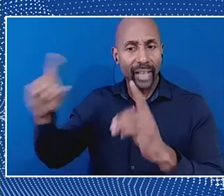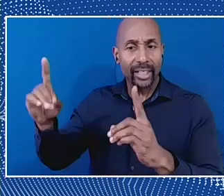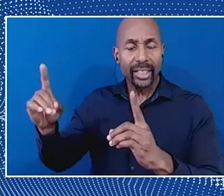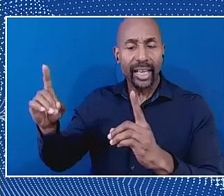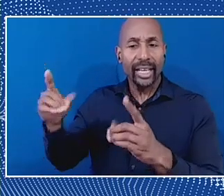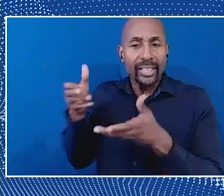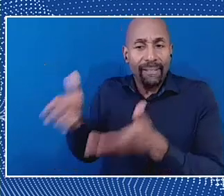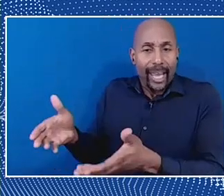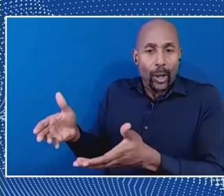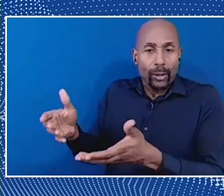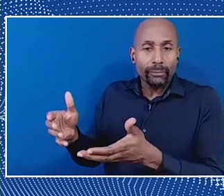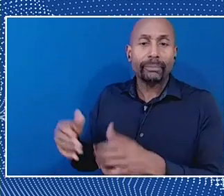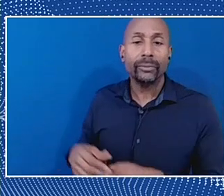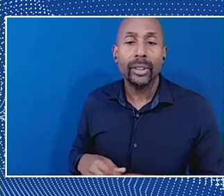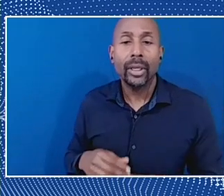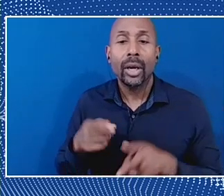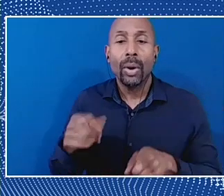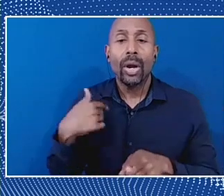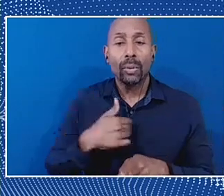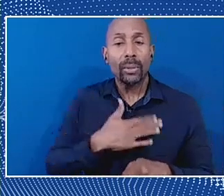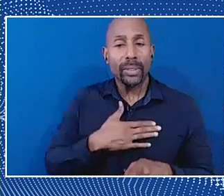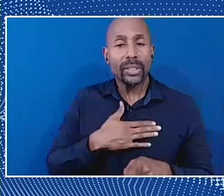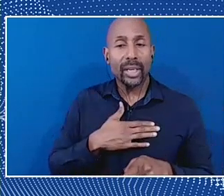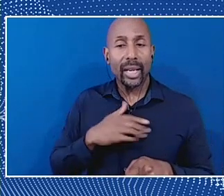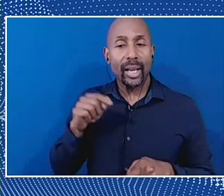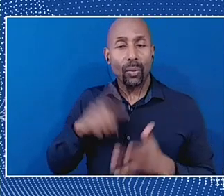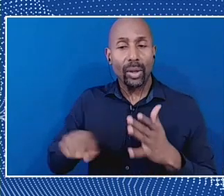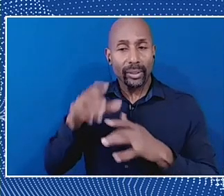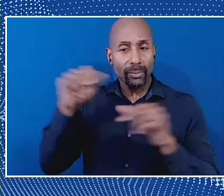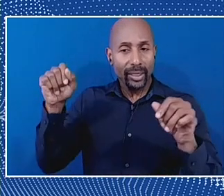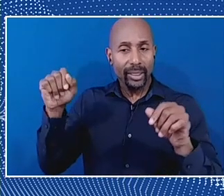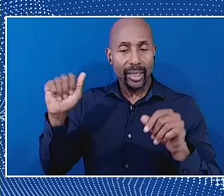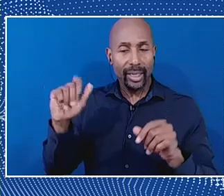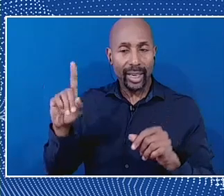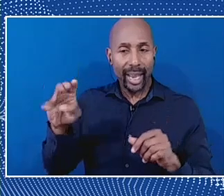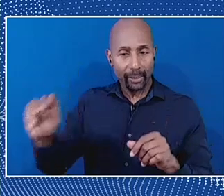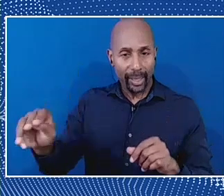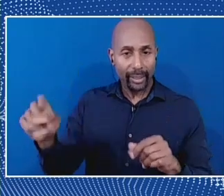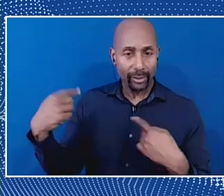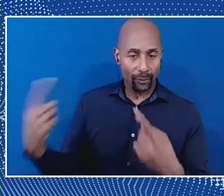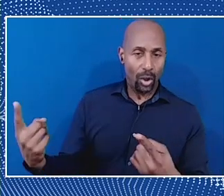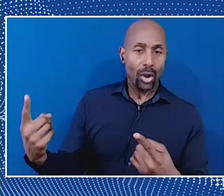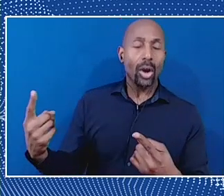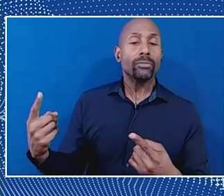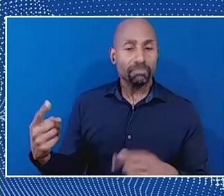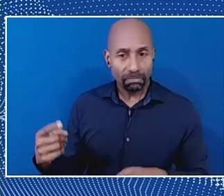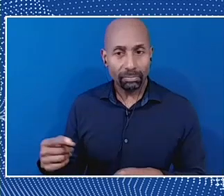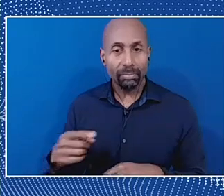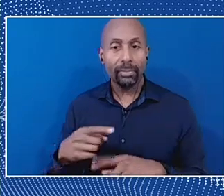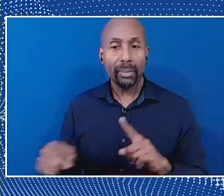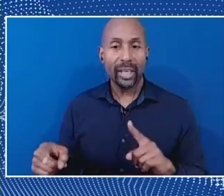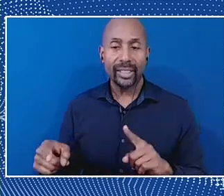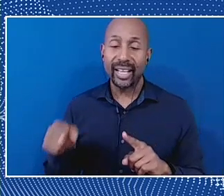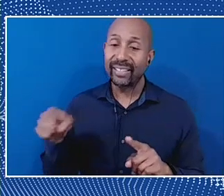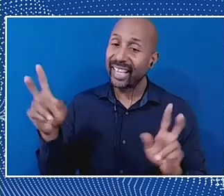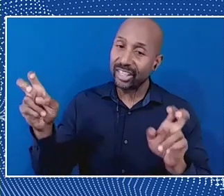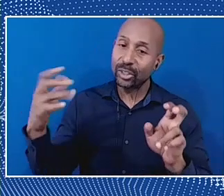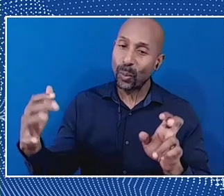possible without a clear definition of hardship. Let's be clear. Taking out student loans is the hardship.